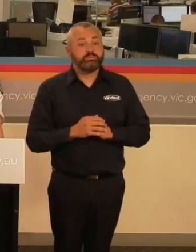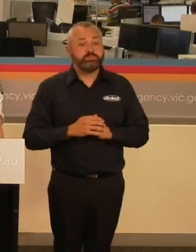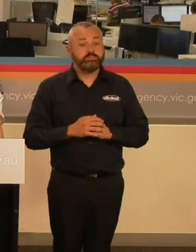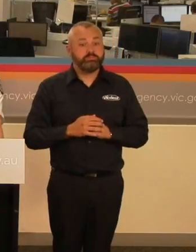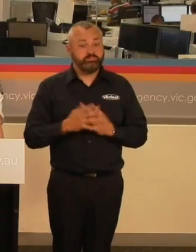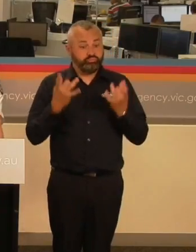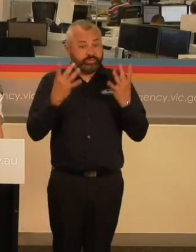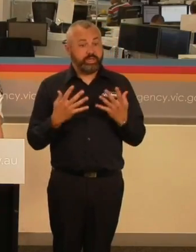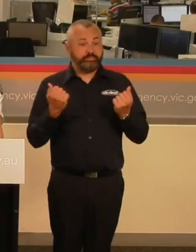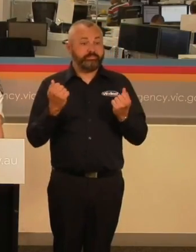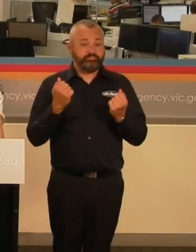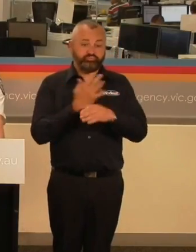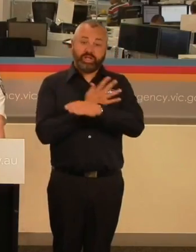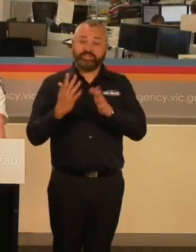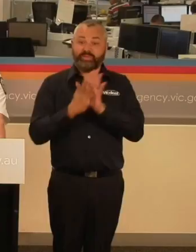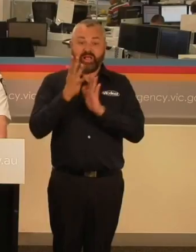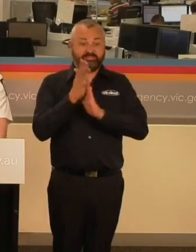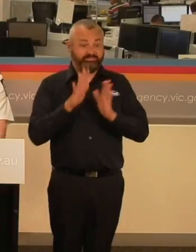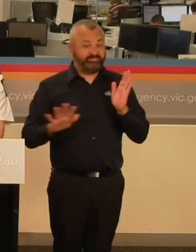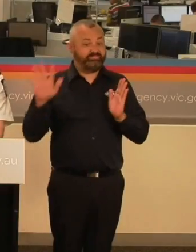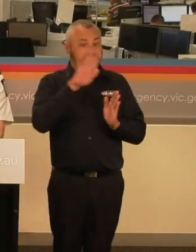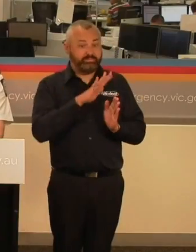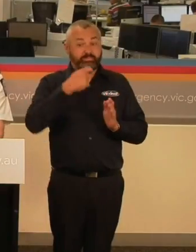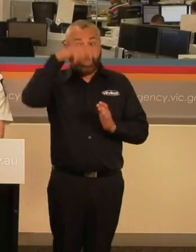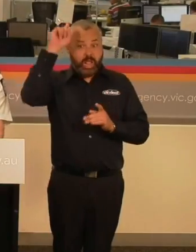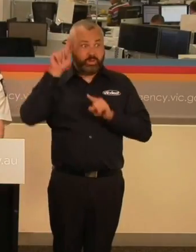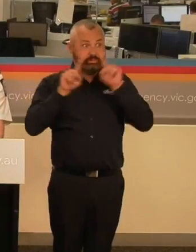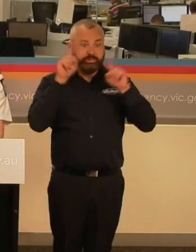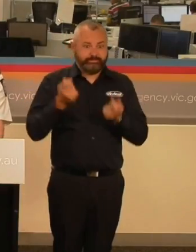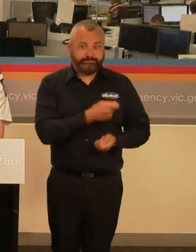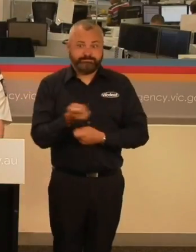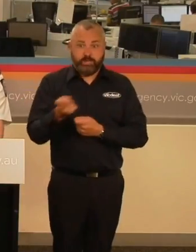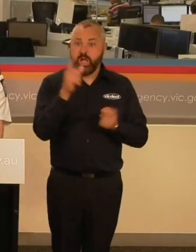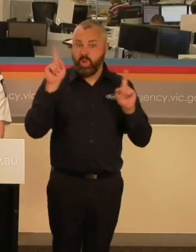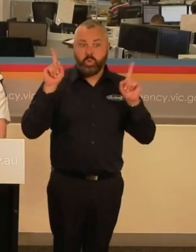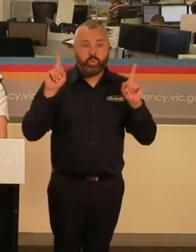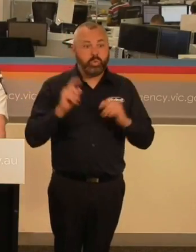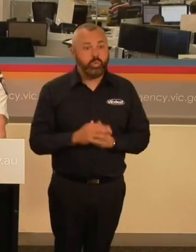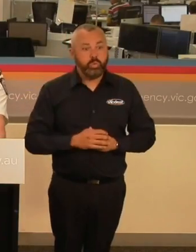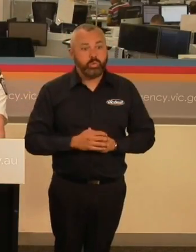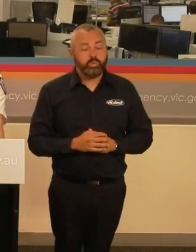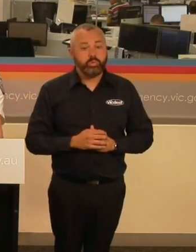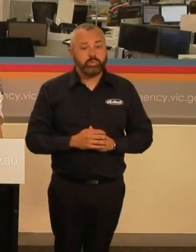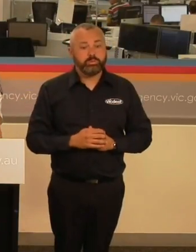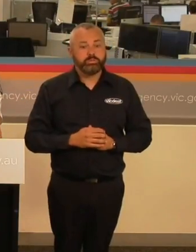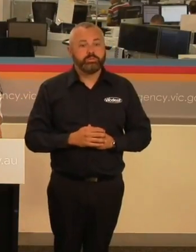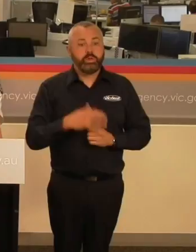our fire authorities the most significant of that all the most serious is one of the top man banner and man banner is on the South Australian border